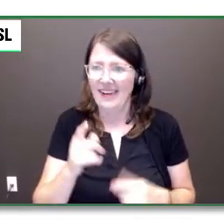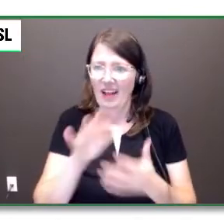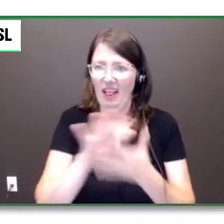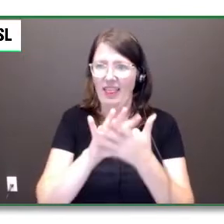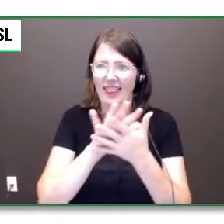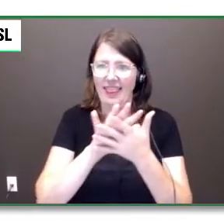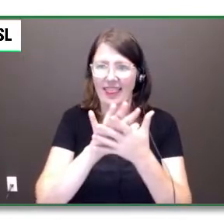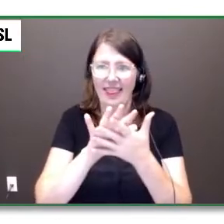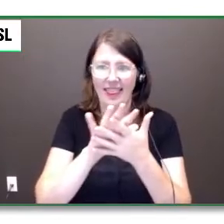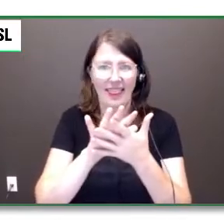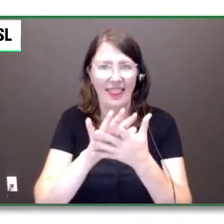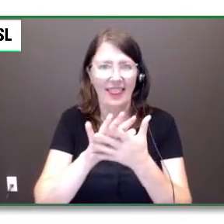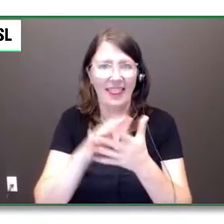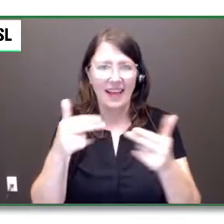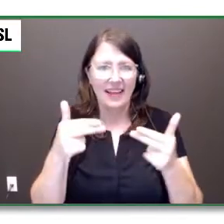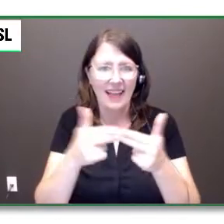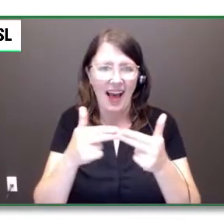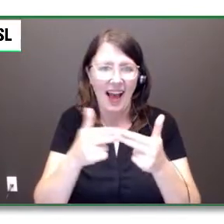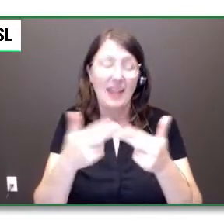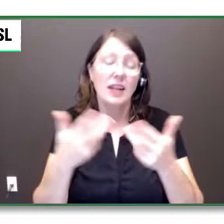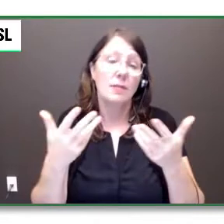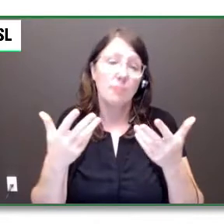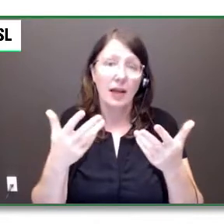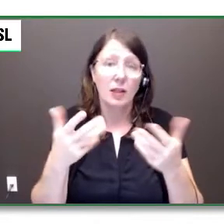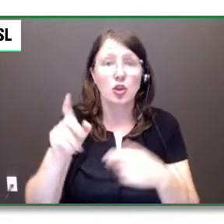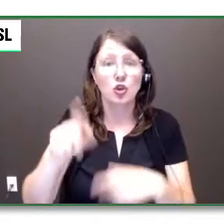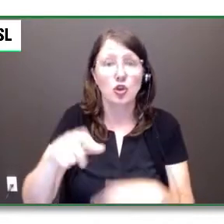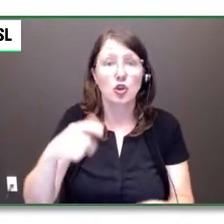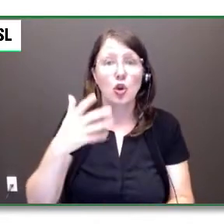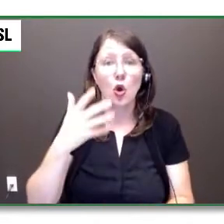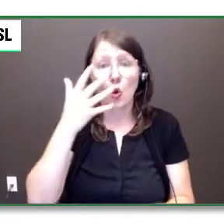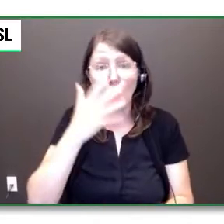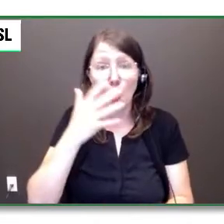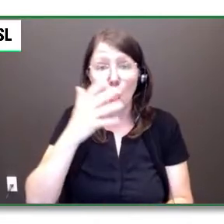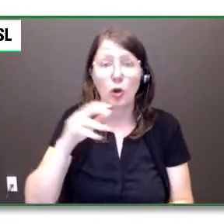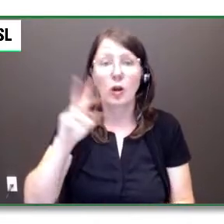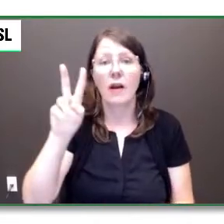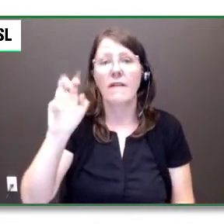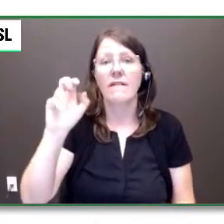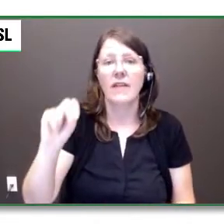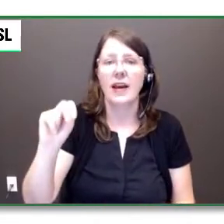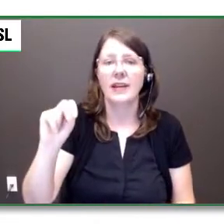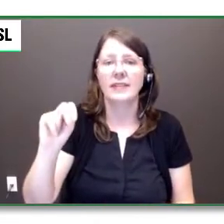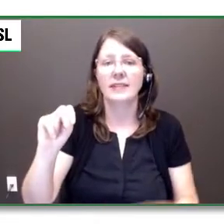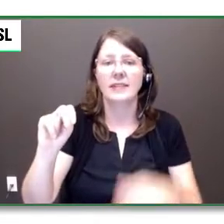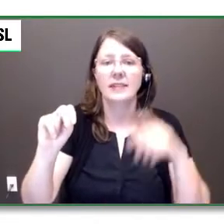sort of a Venn diagram of those, uh this ecosystem of factors and